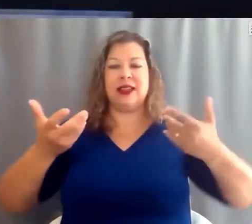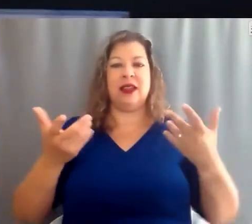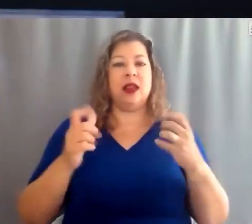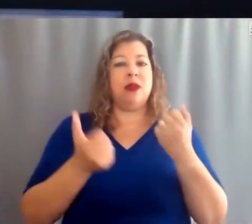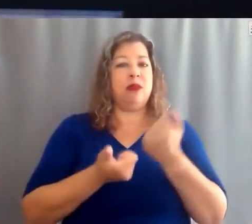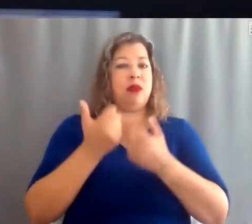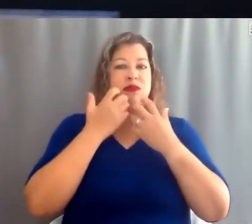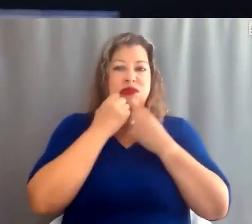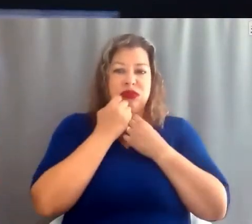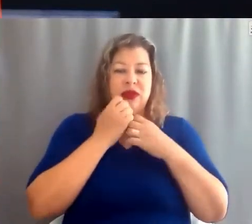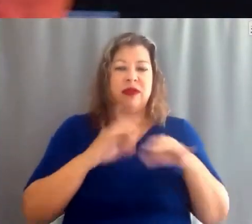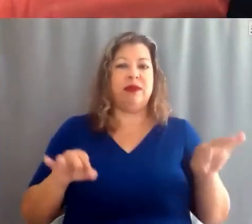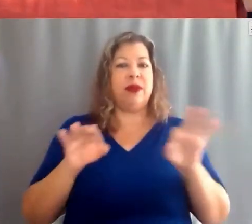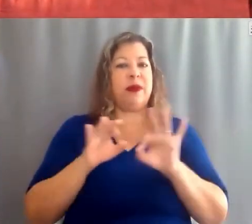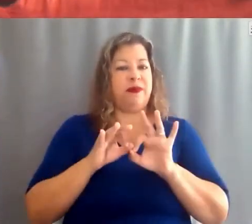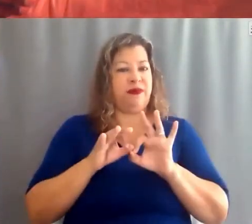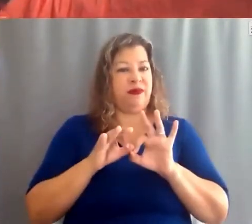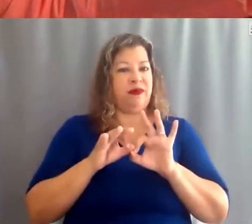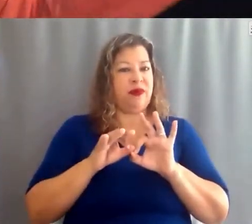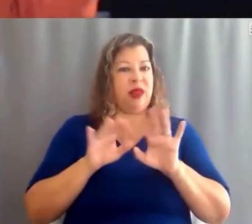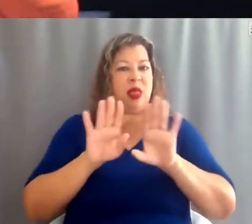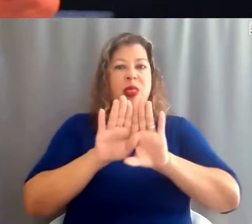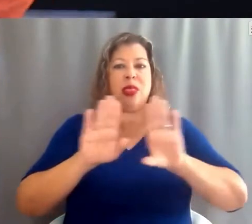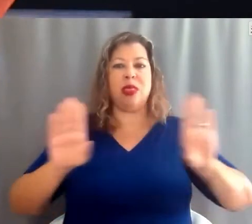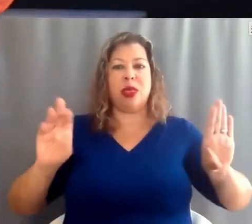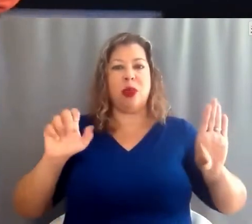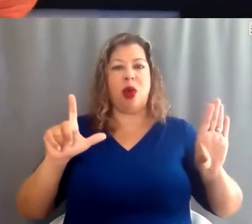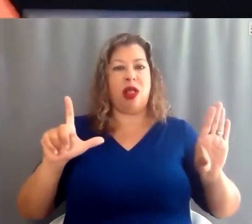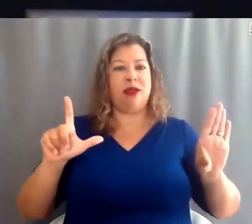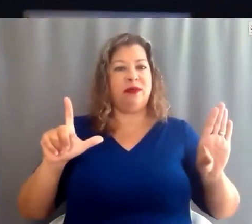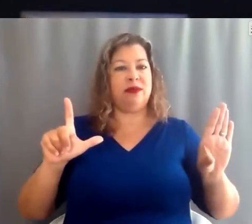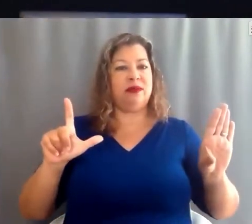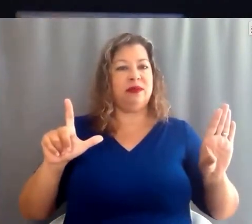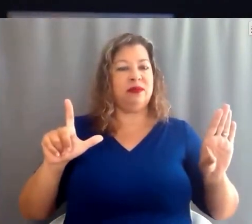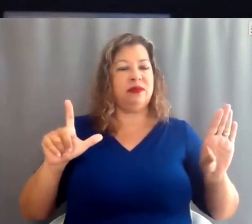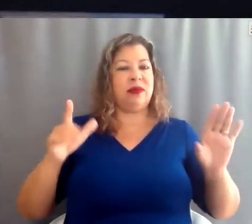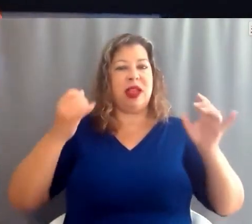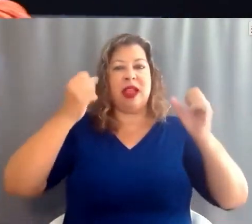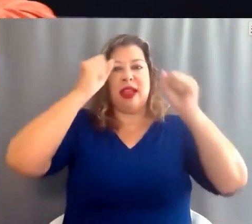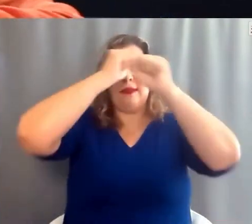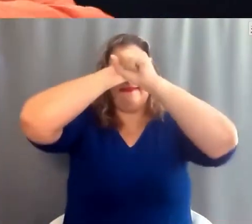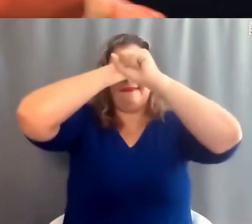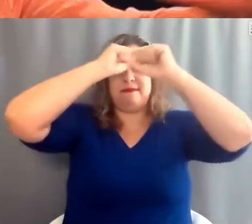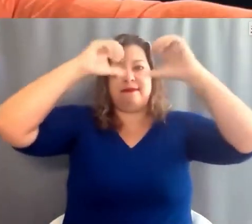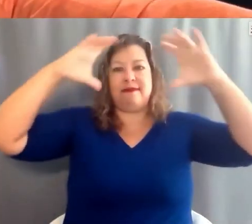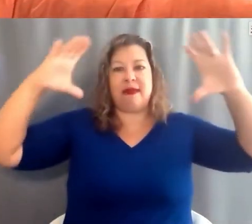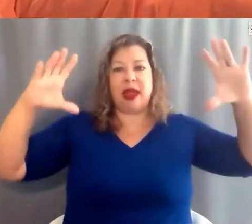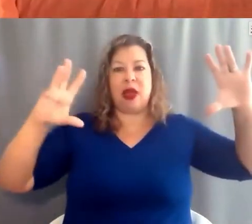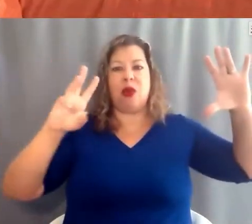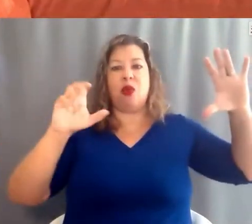classroom is the wall. And I imagine a wall that is a screen, that is the size of.